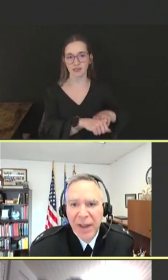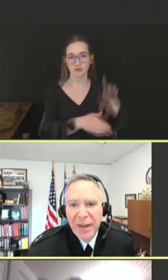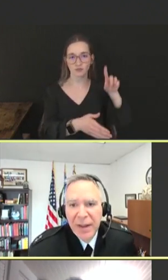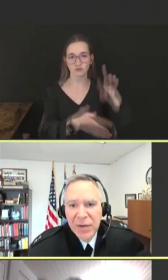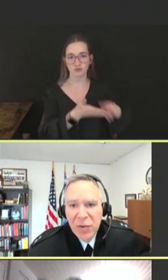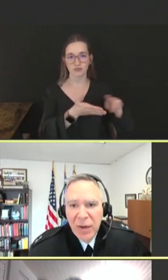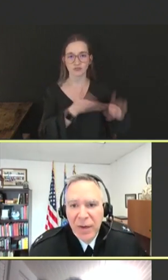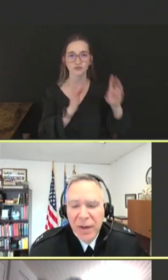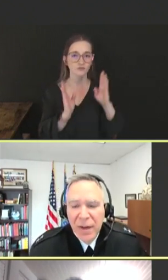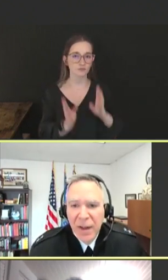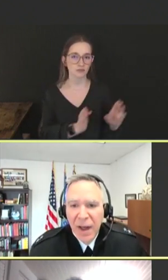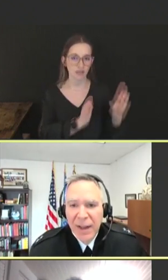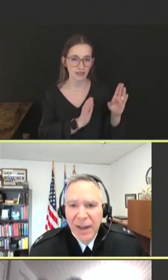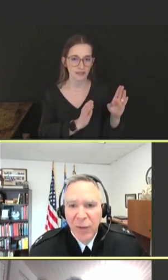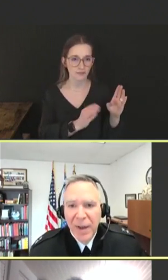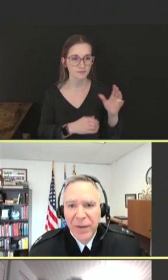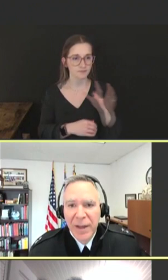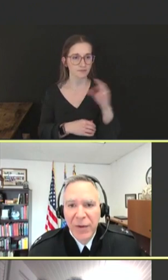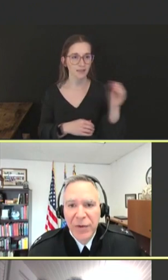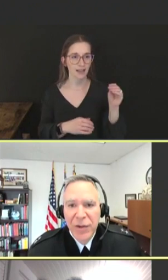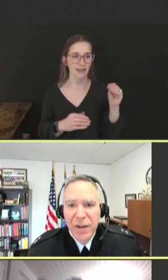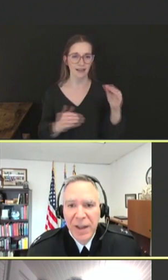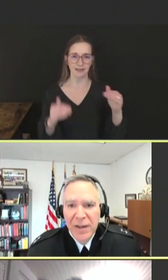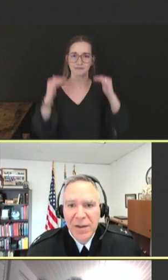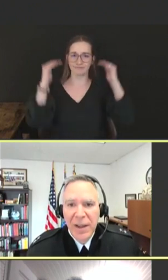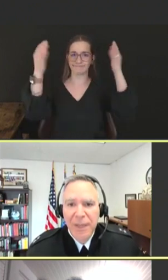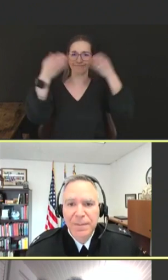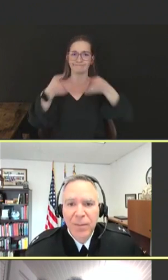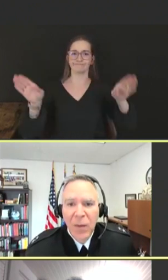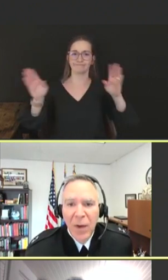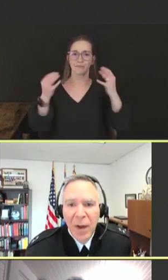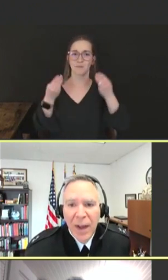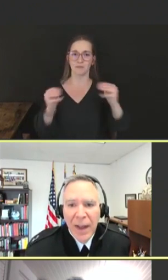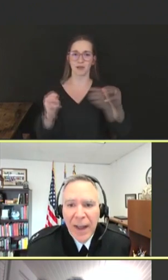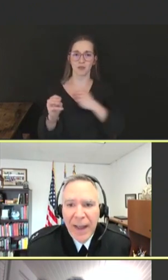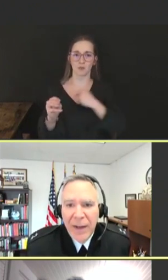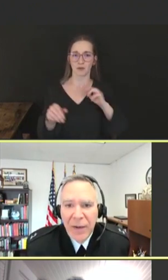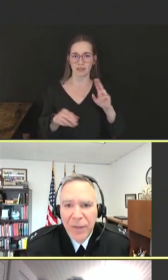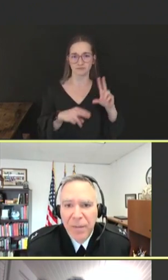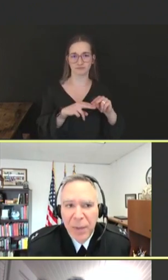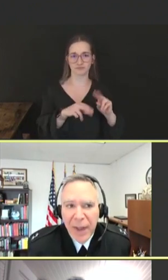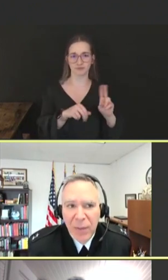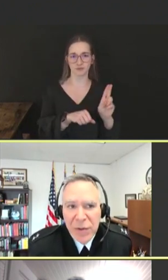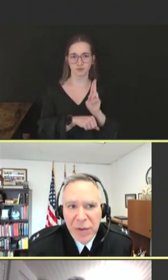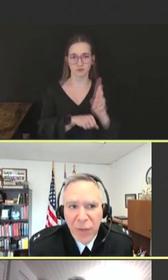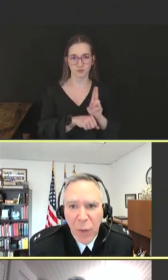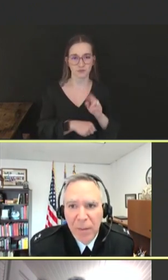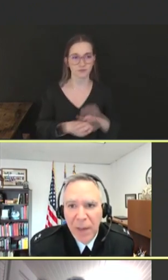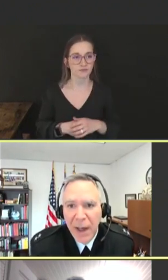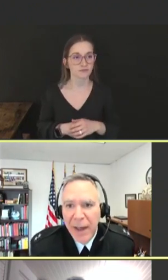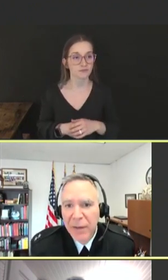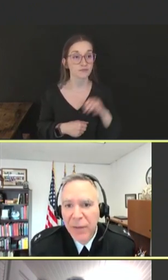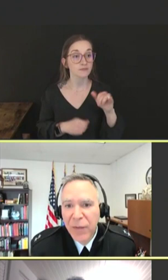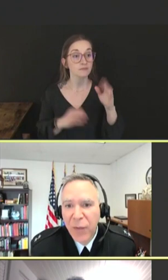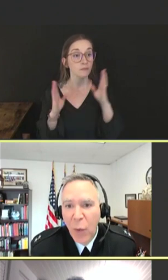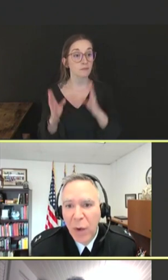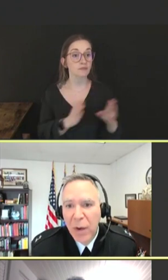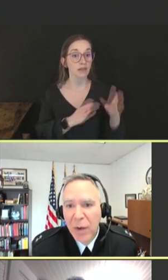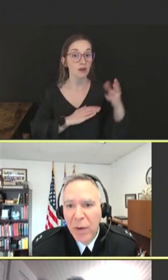and sort of the high level methodology. Next slide. And the plan was informed by four